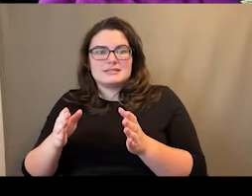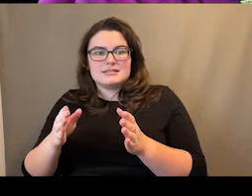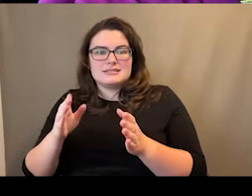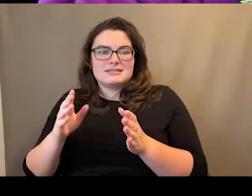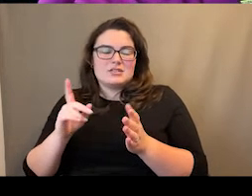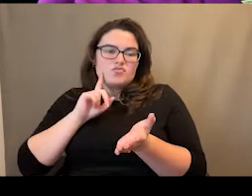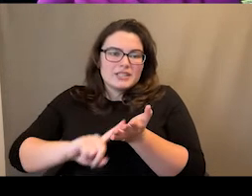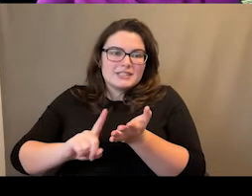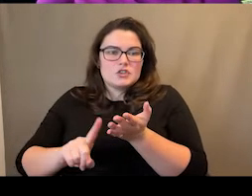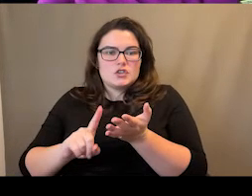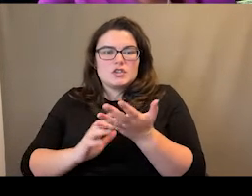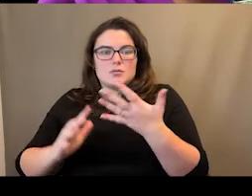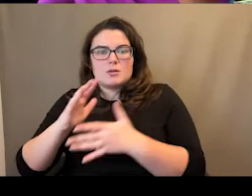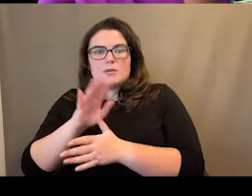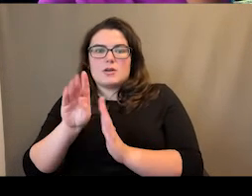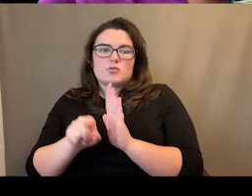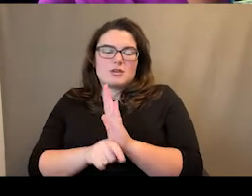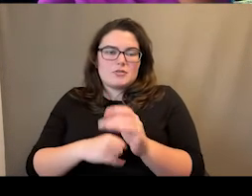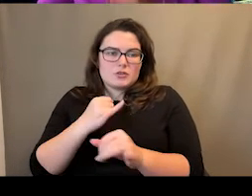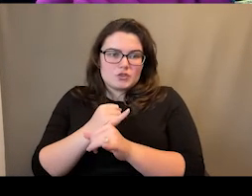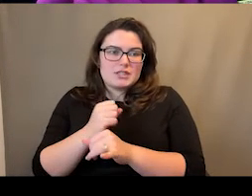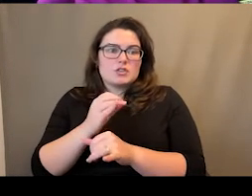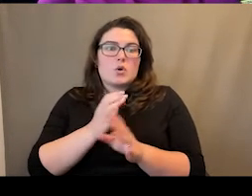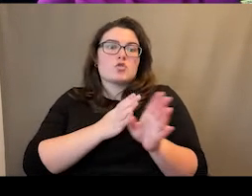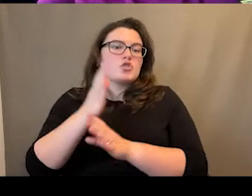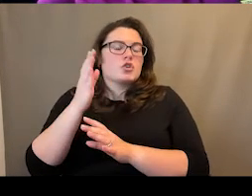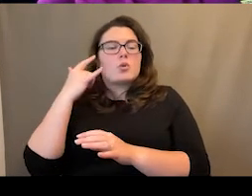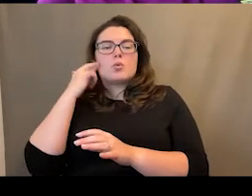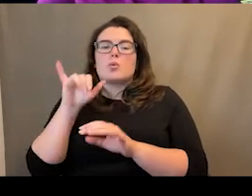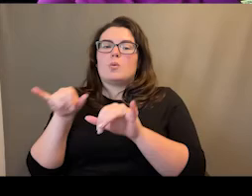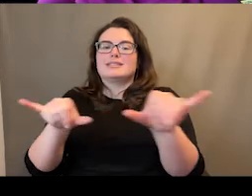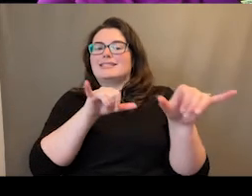A career awards are the Goat Standard Awards at NSF.